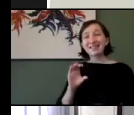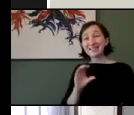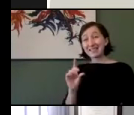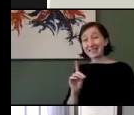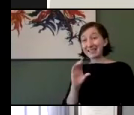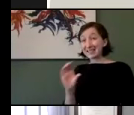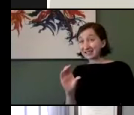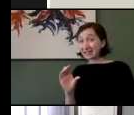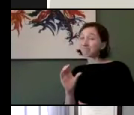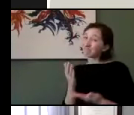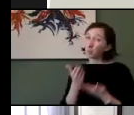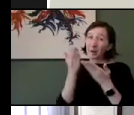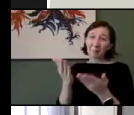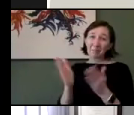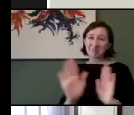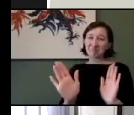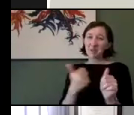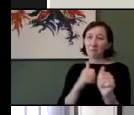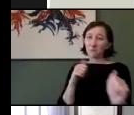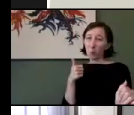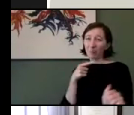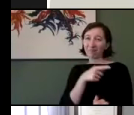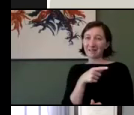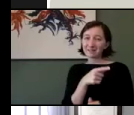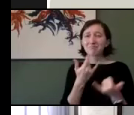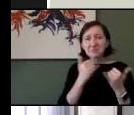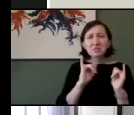these types of masks with these exhalation valves or vents.